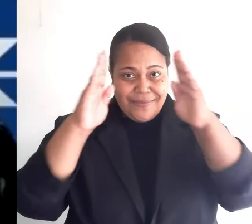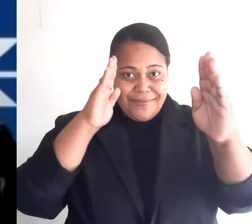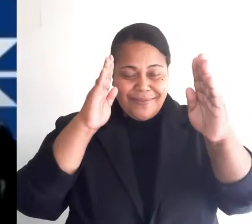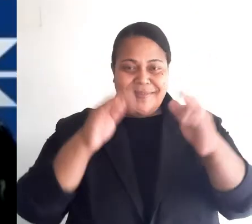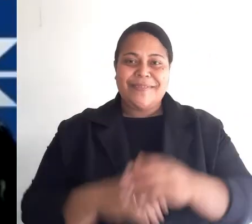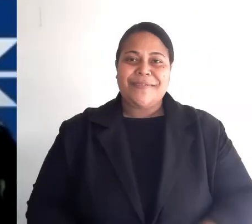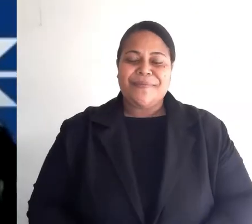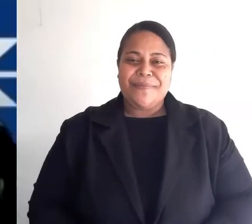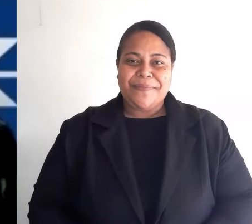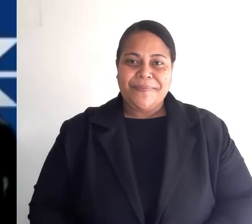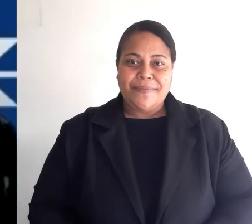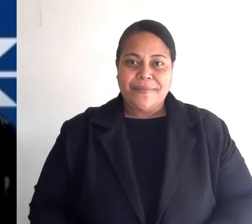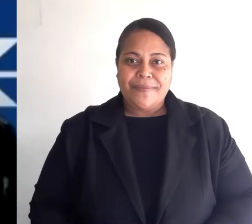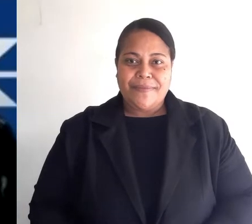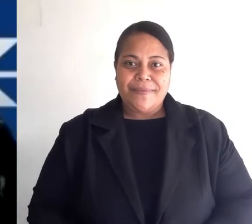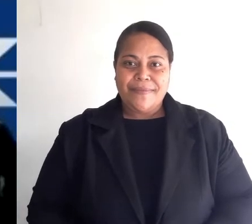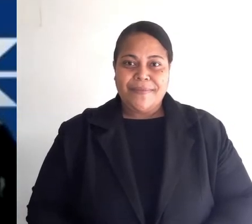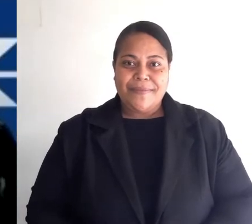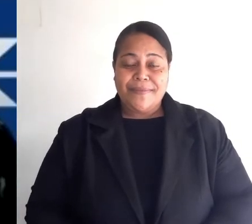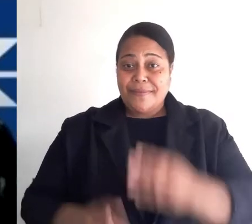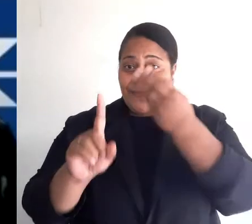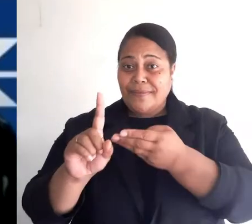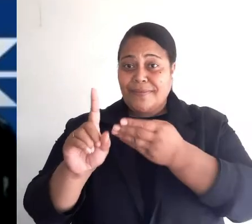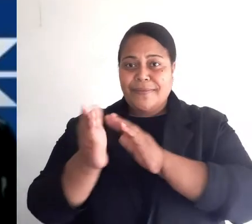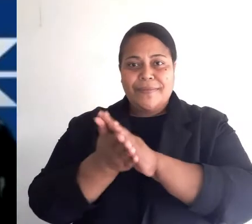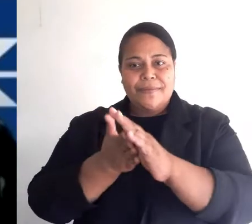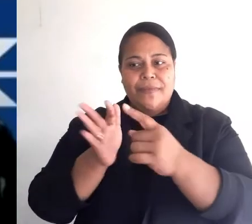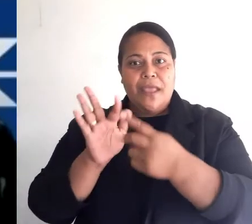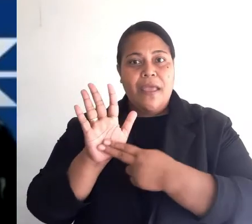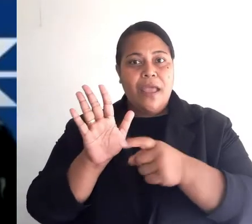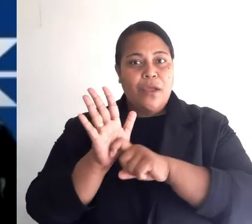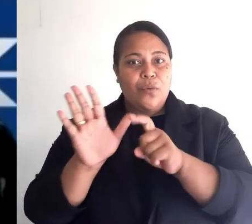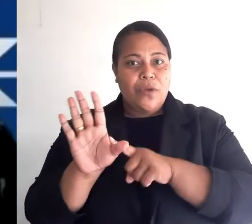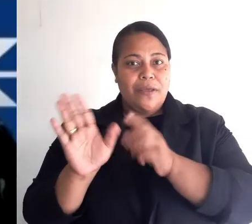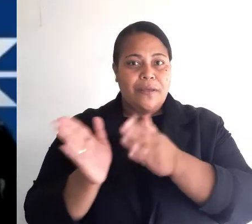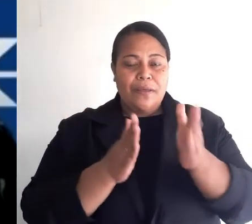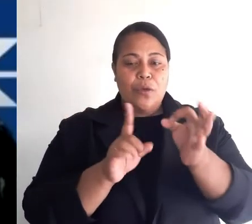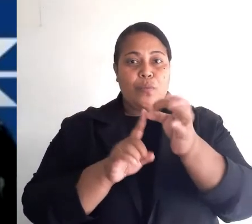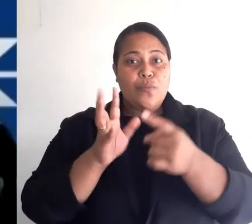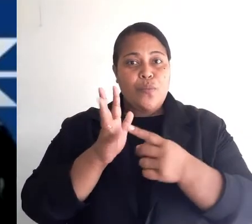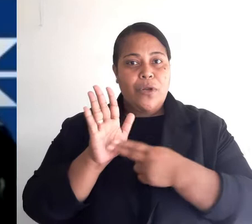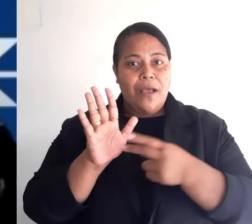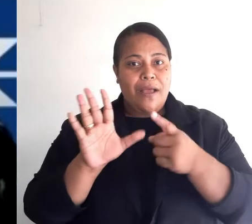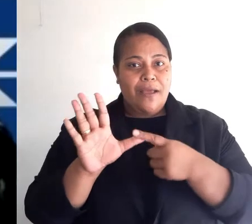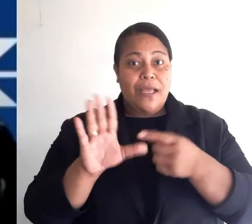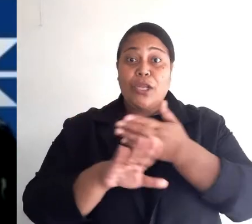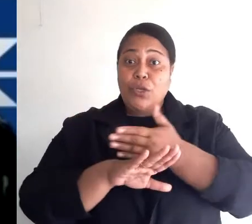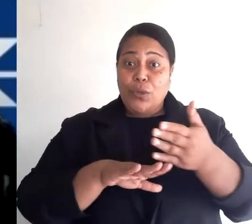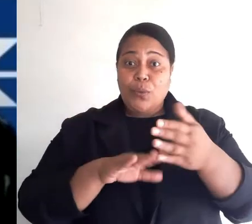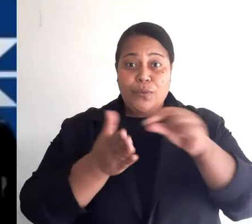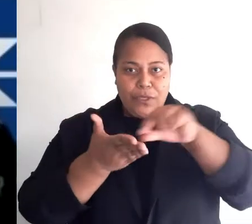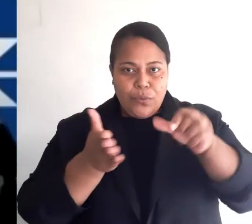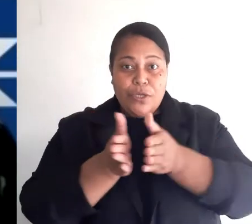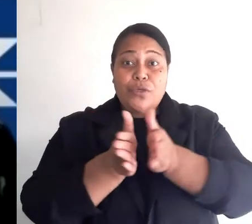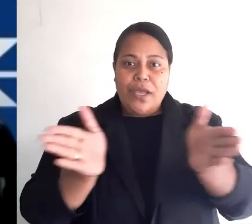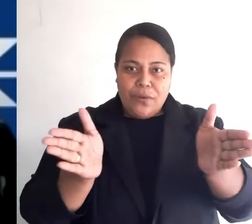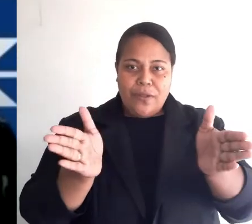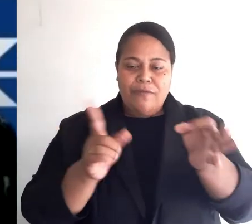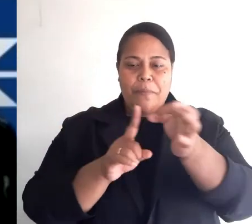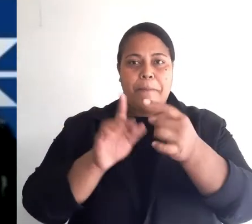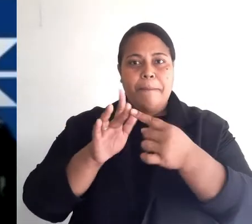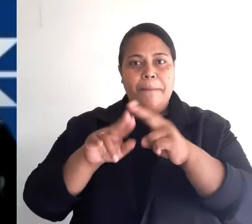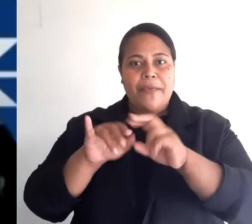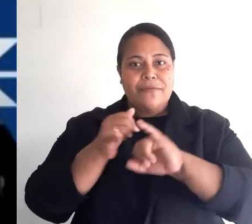Kia Orana, ni sa bula vinaka. I’m Henry Puna and on Thursdays I am part of a team